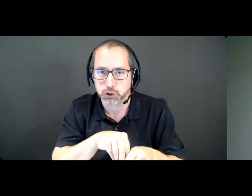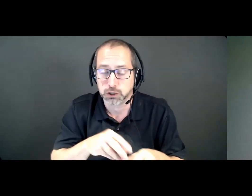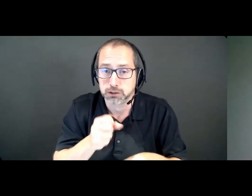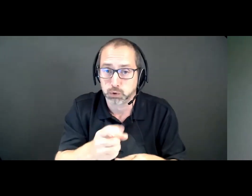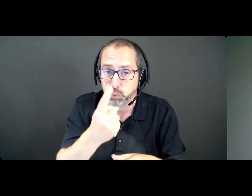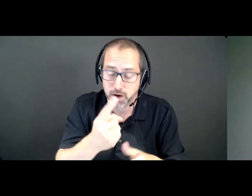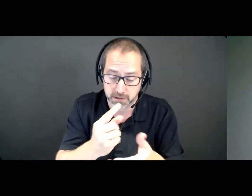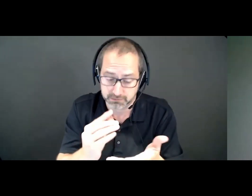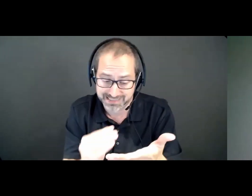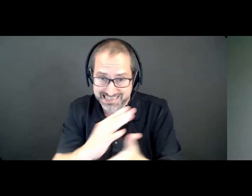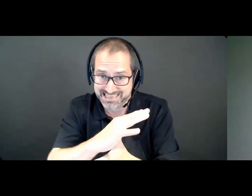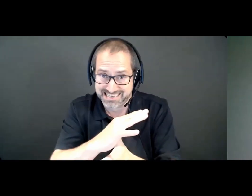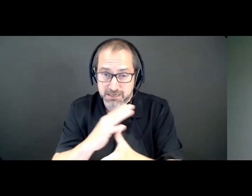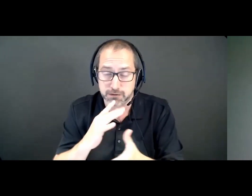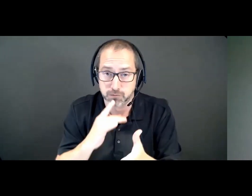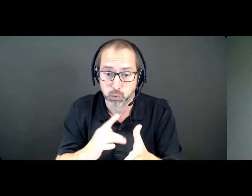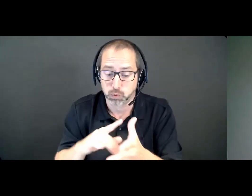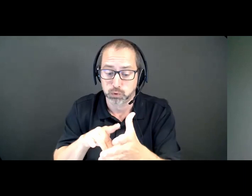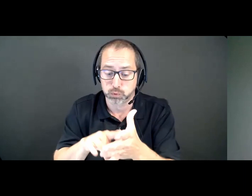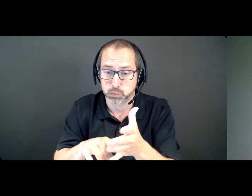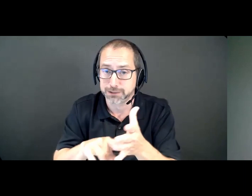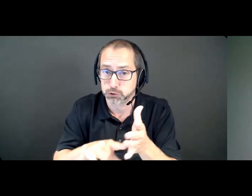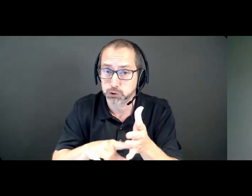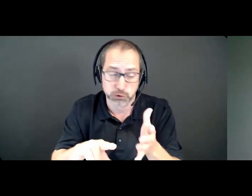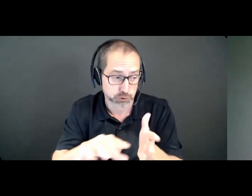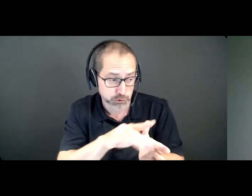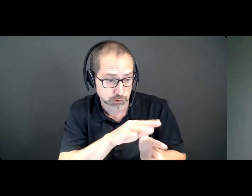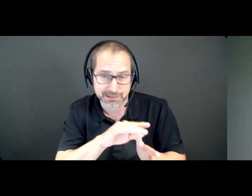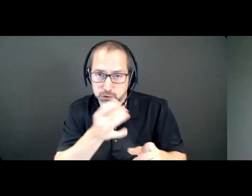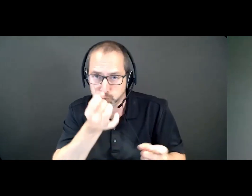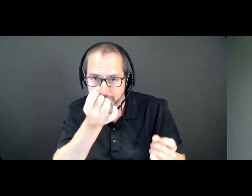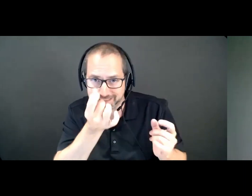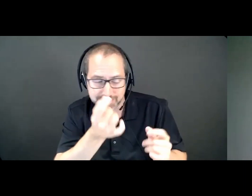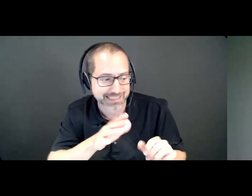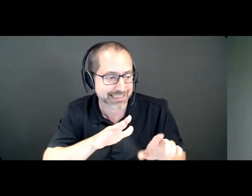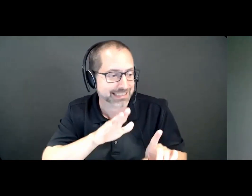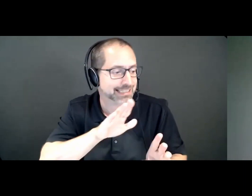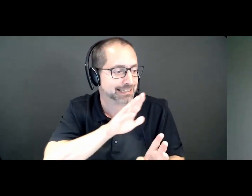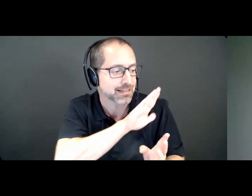in research it’s the understanding of people’s experiences as service users.